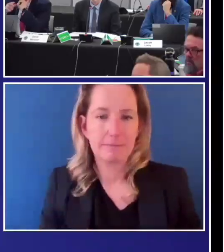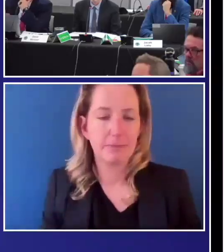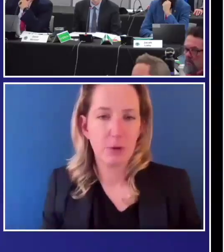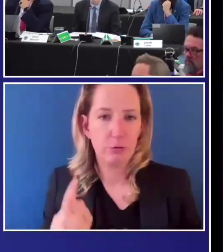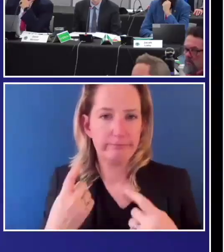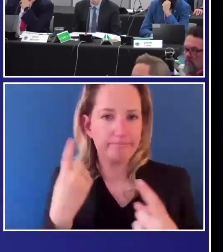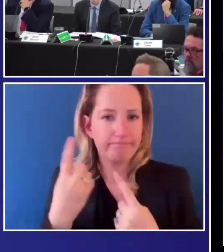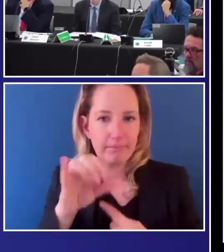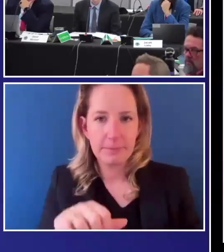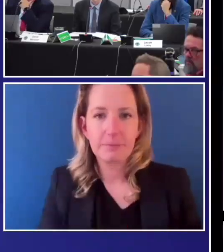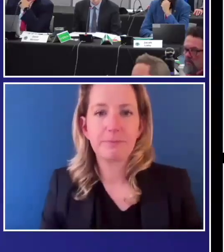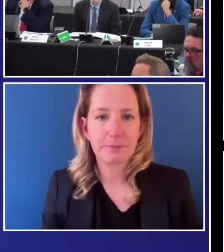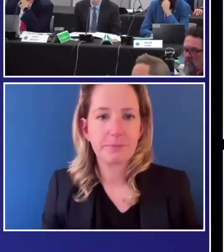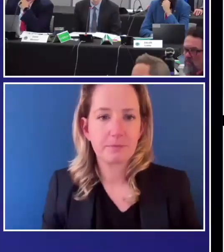The definition was long.